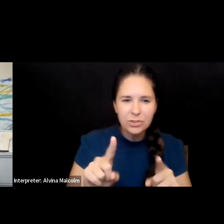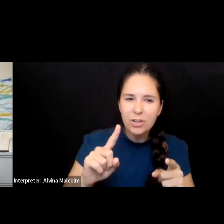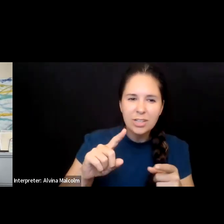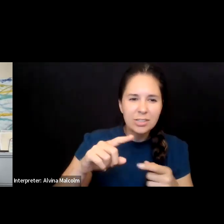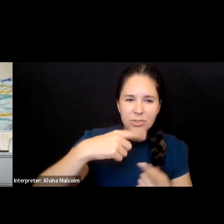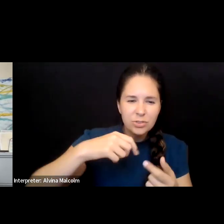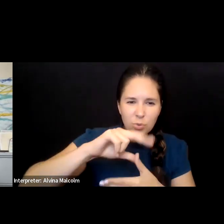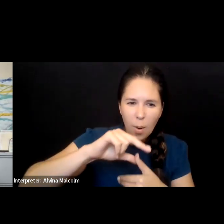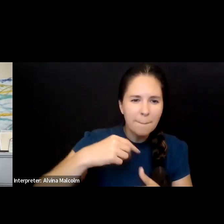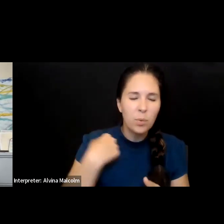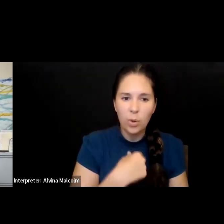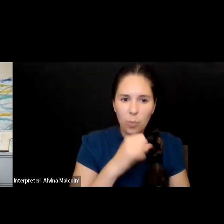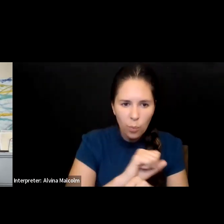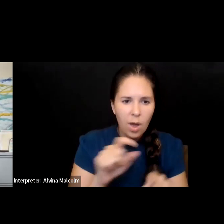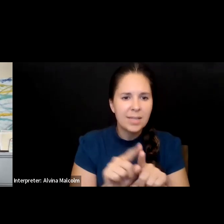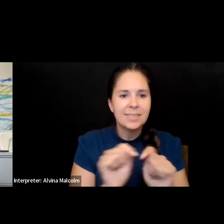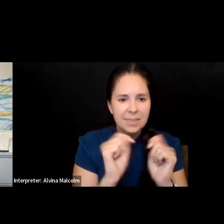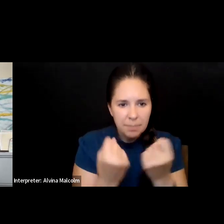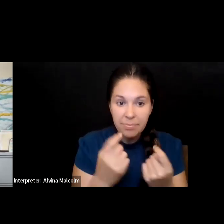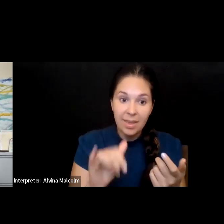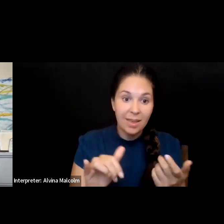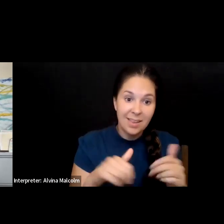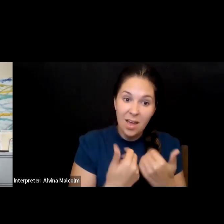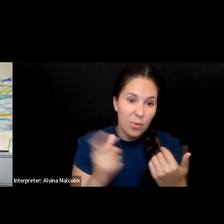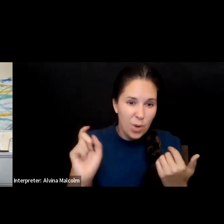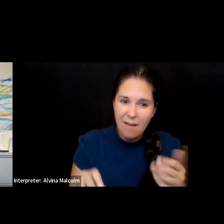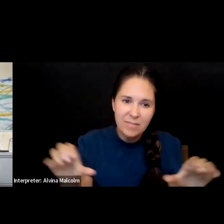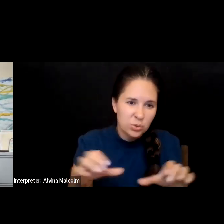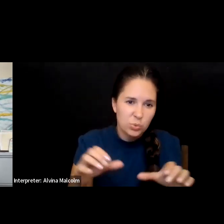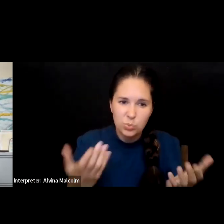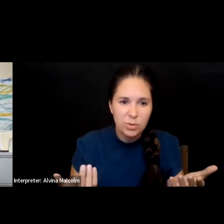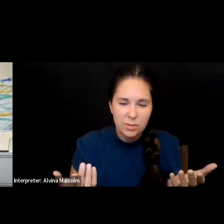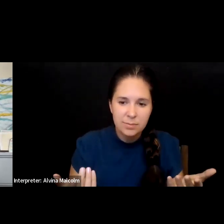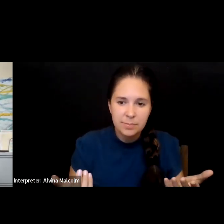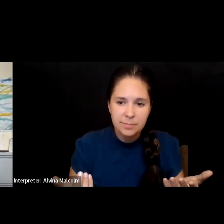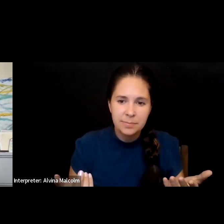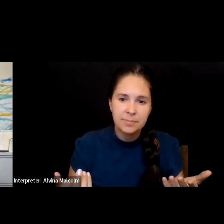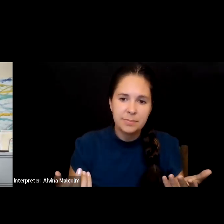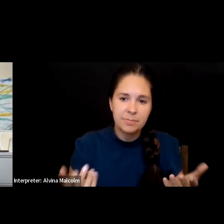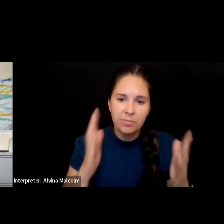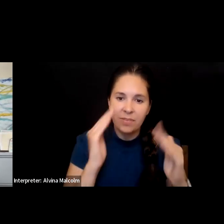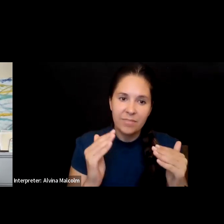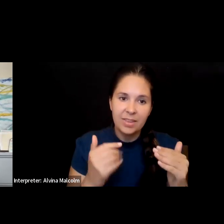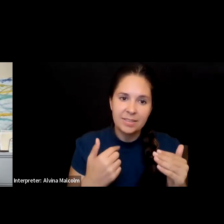Even has their attachment area. Everyone is protective of their counties; however, during a storm, we